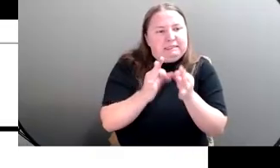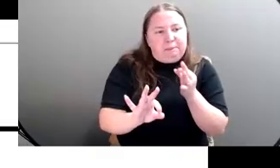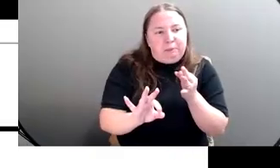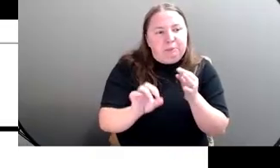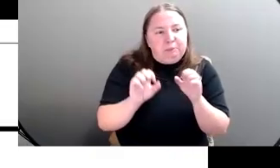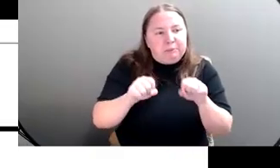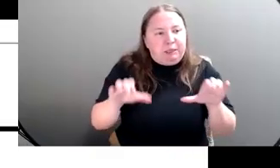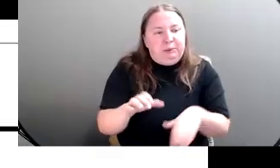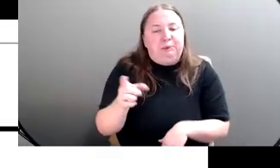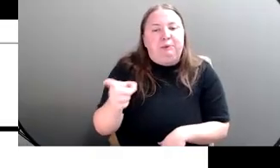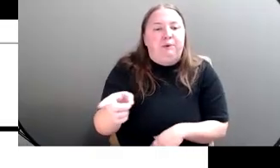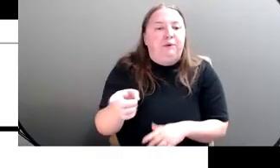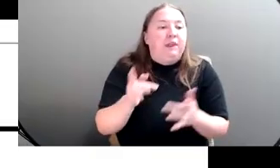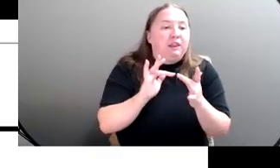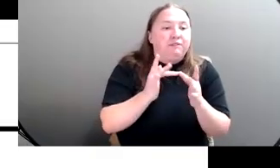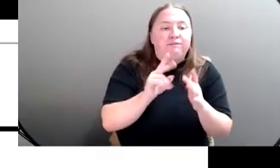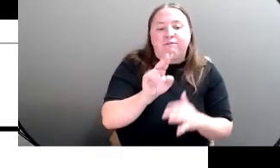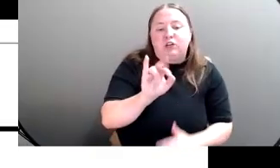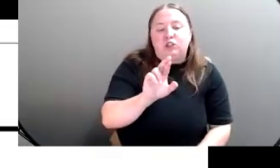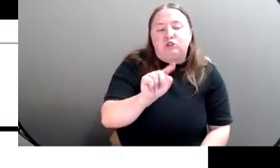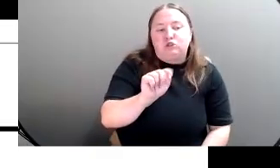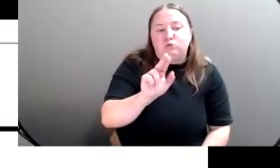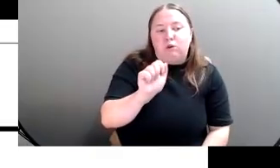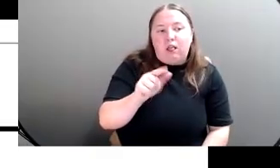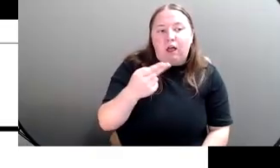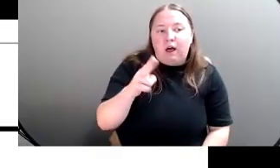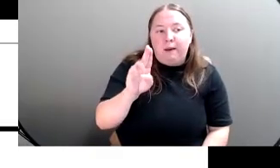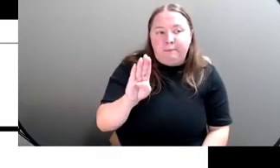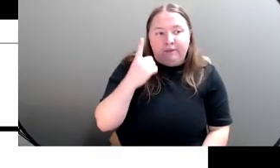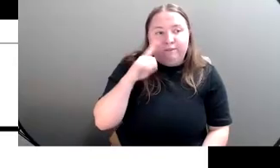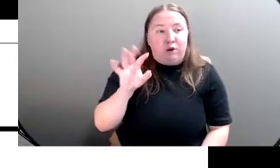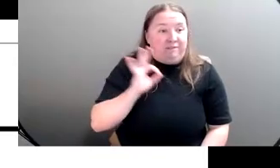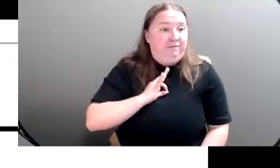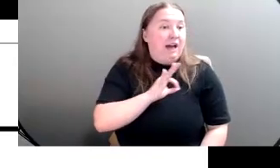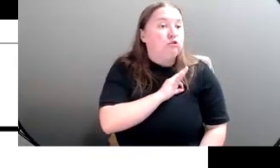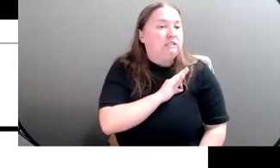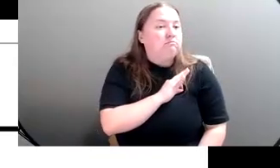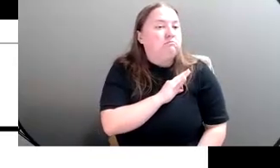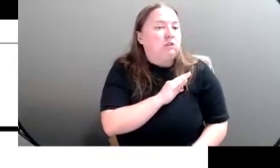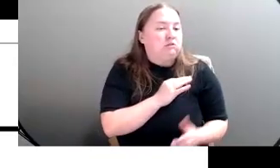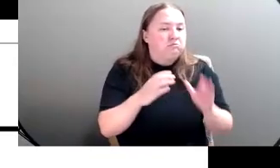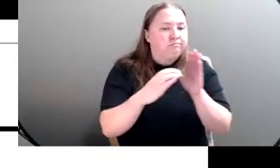In the virtual hub for faculty. There is a section on, interaction plans as well too.